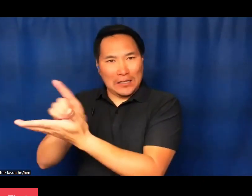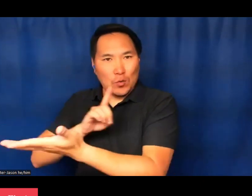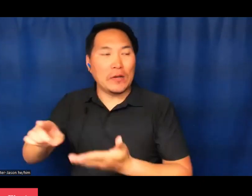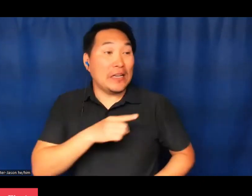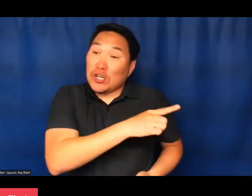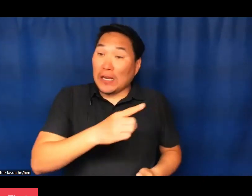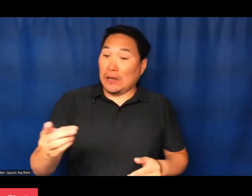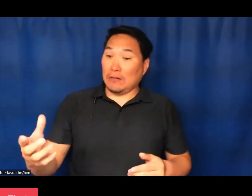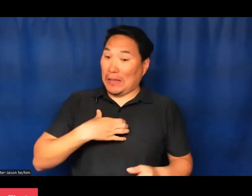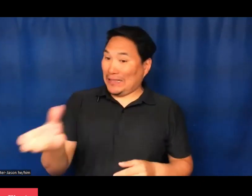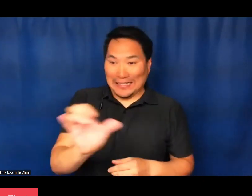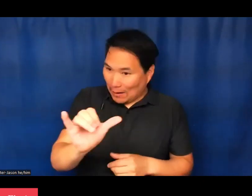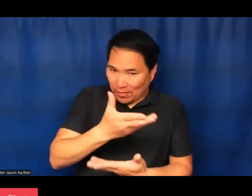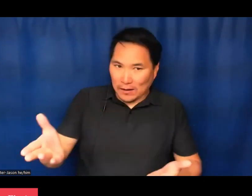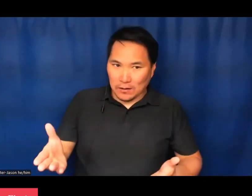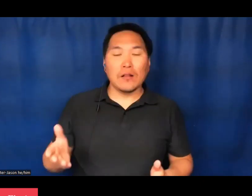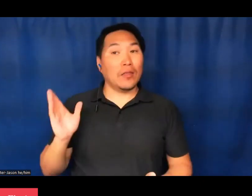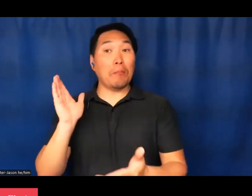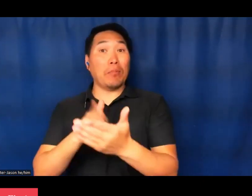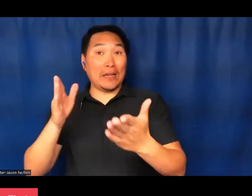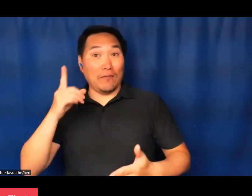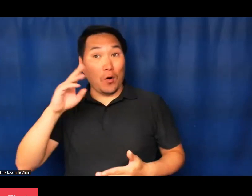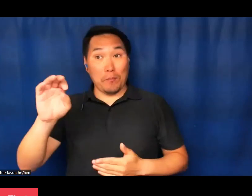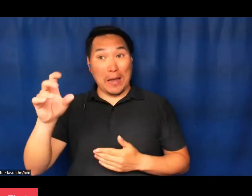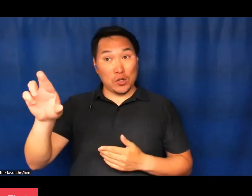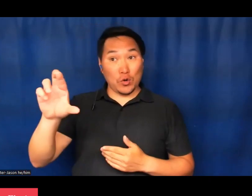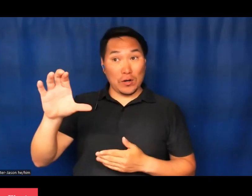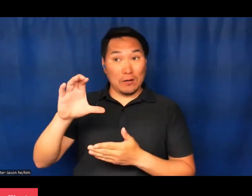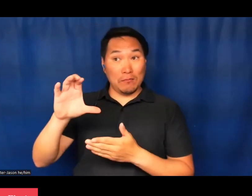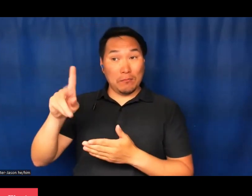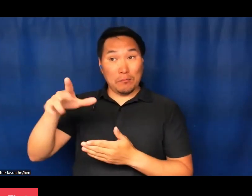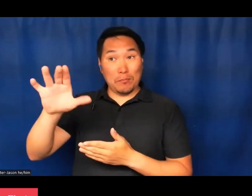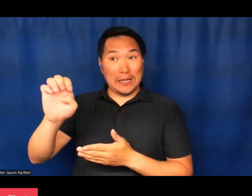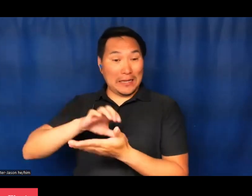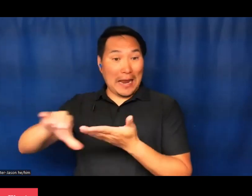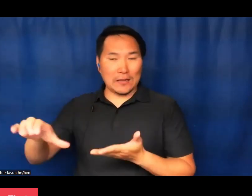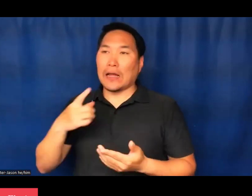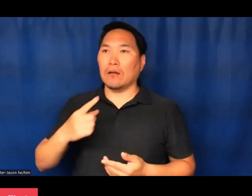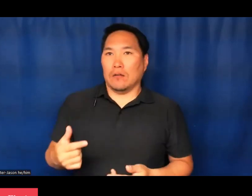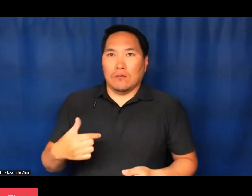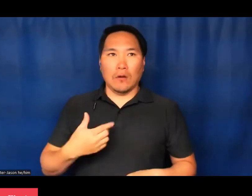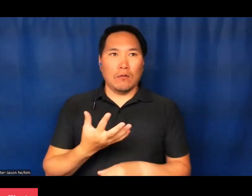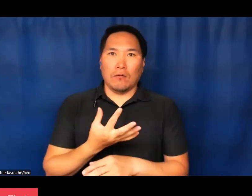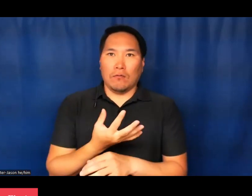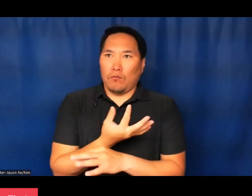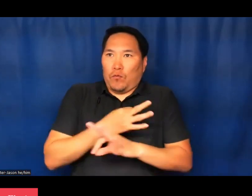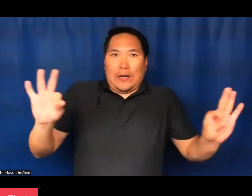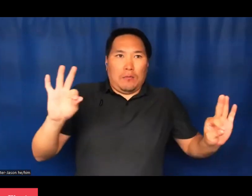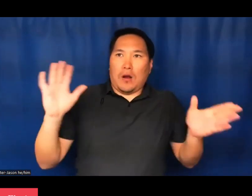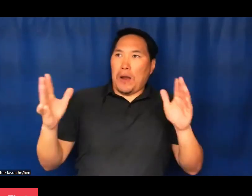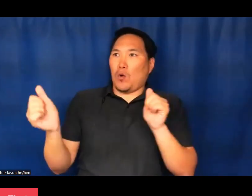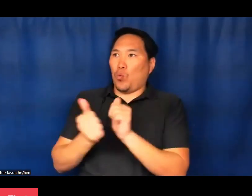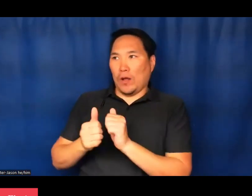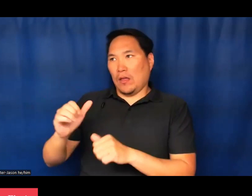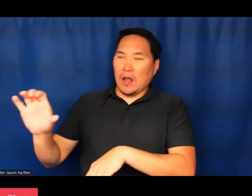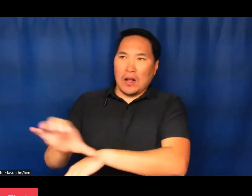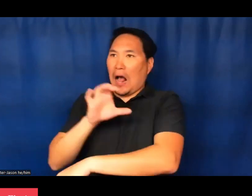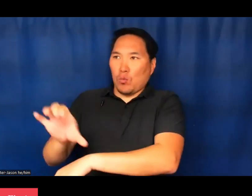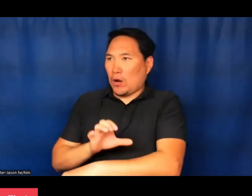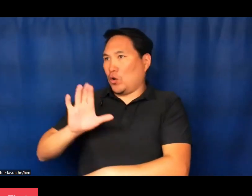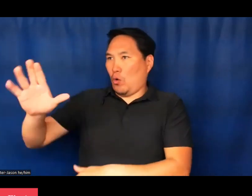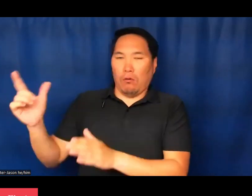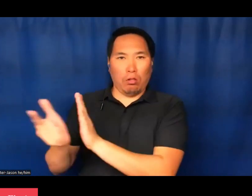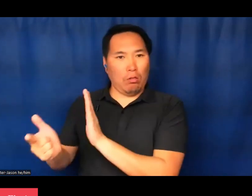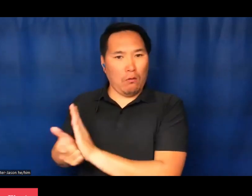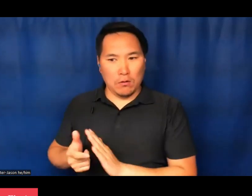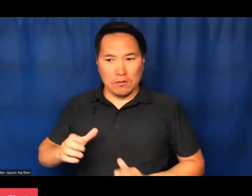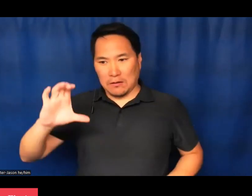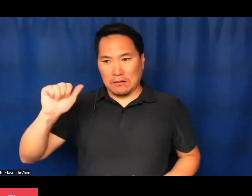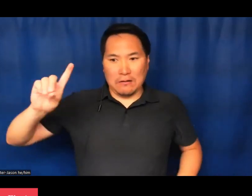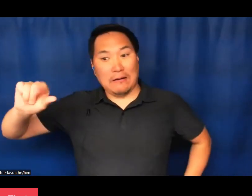And that's the way plaintiff did in masterpiece cake shop.Well, as it turns out, the Supreme